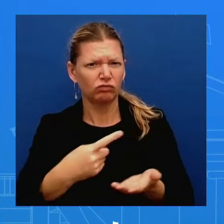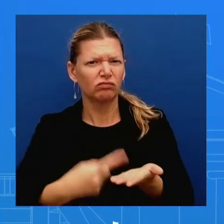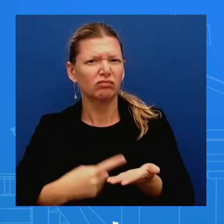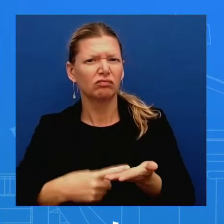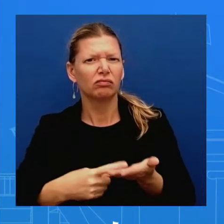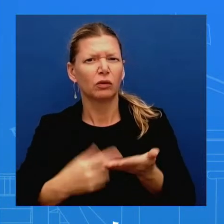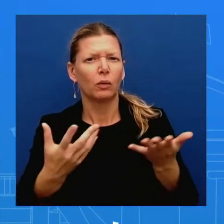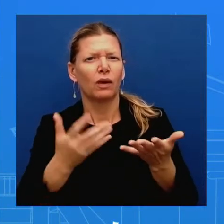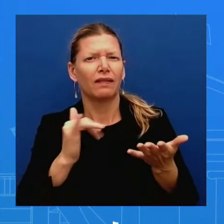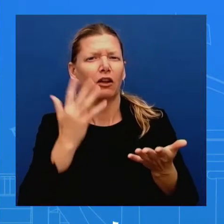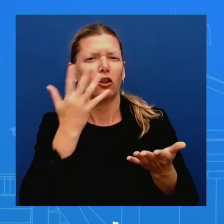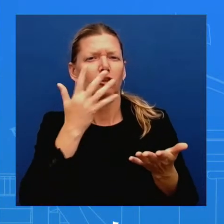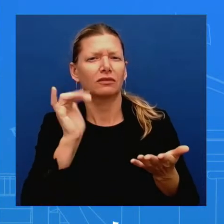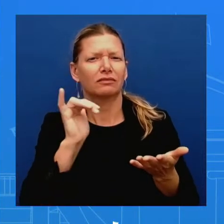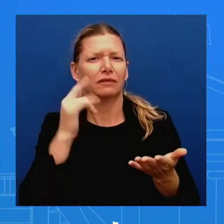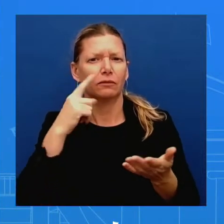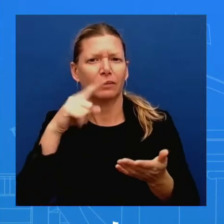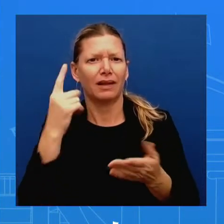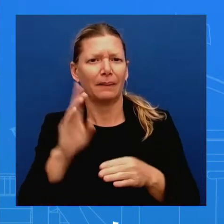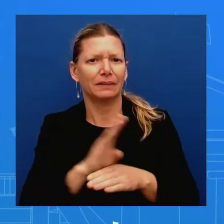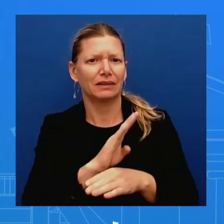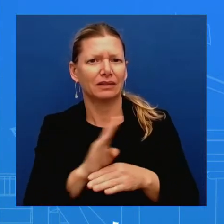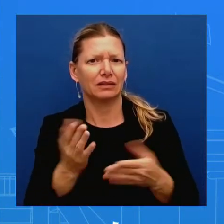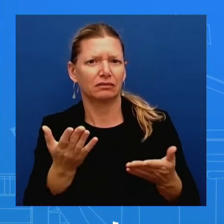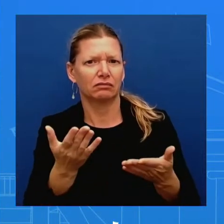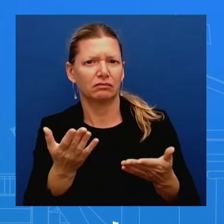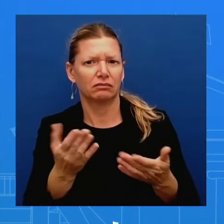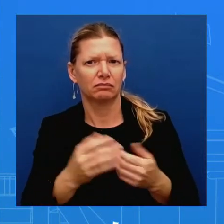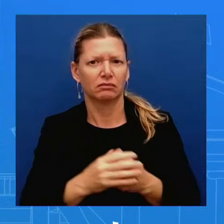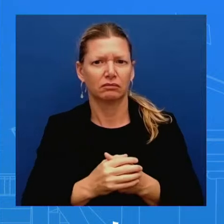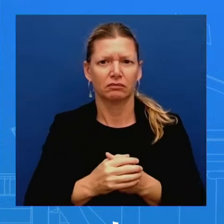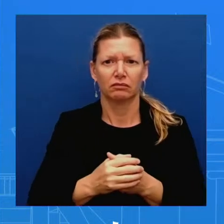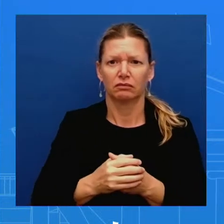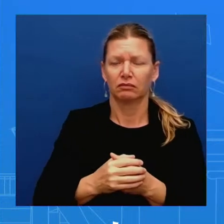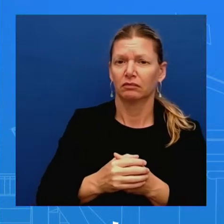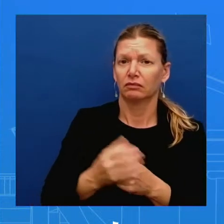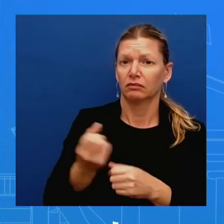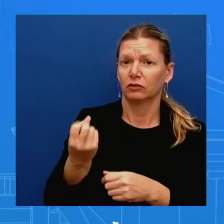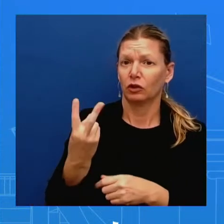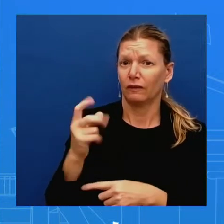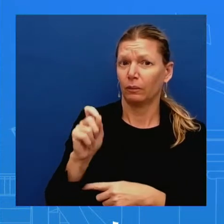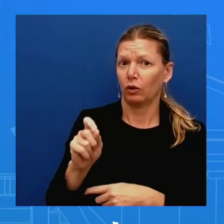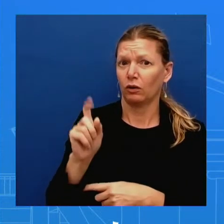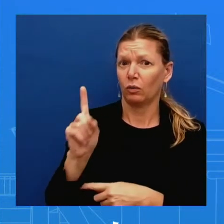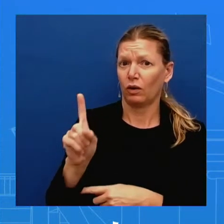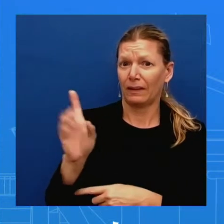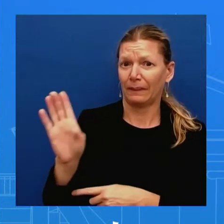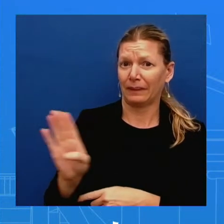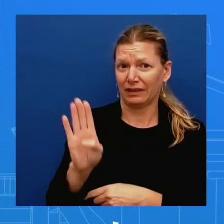The Press: Wow. $12.1 billion. And then my -- my second question is: Earlier, you were talking about that we aren't